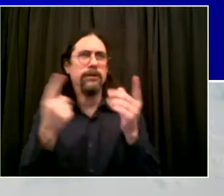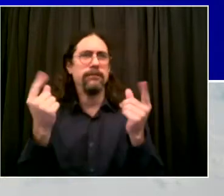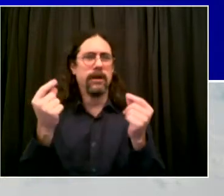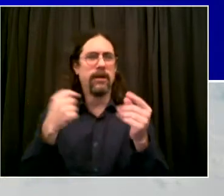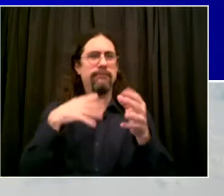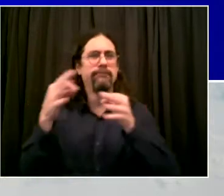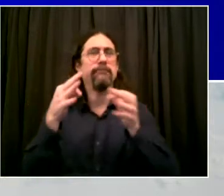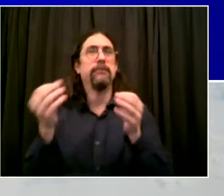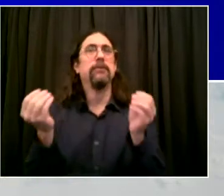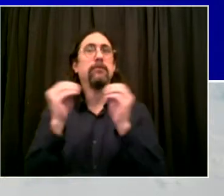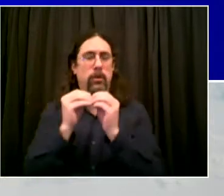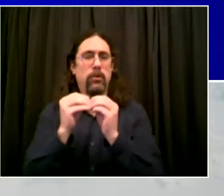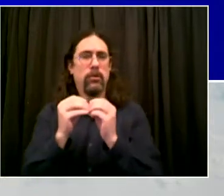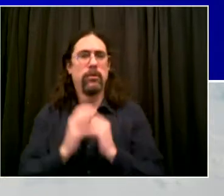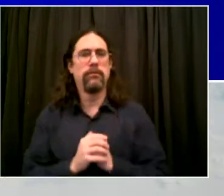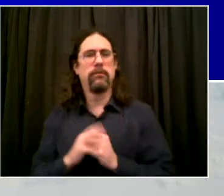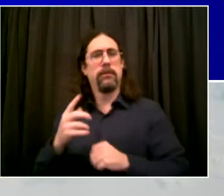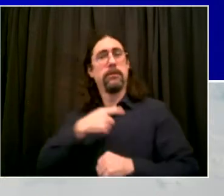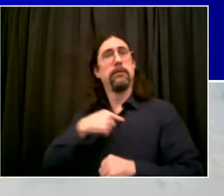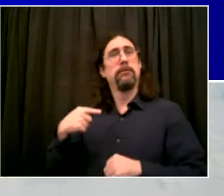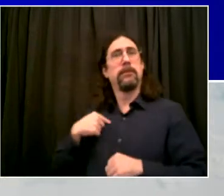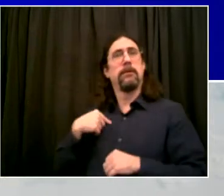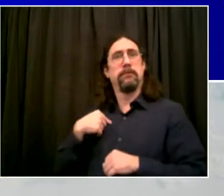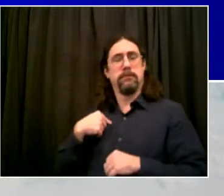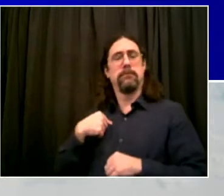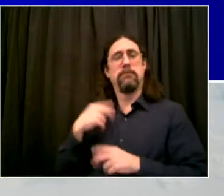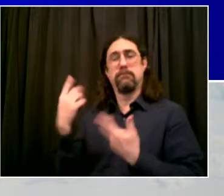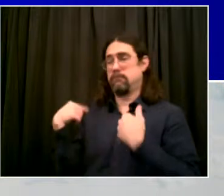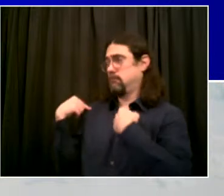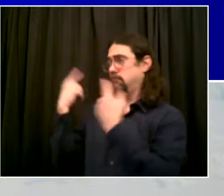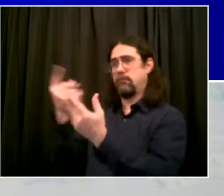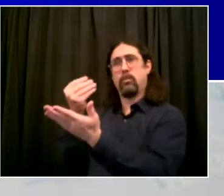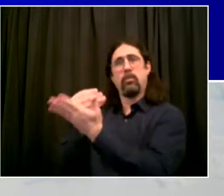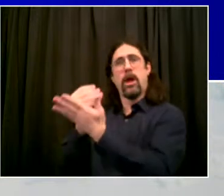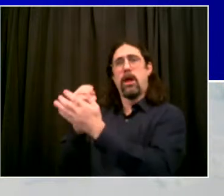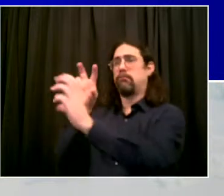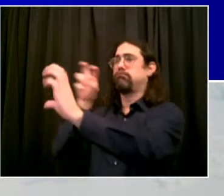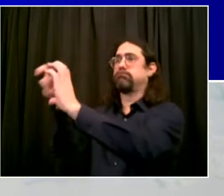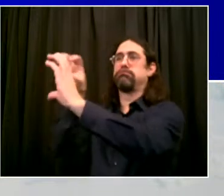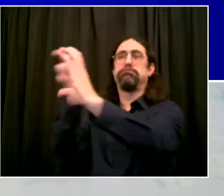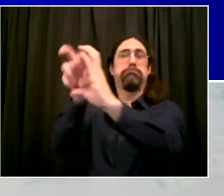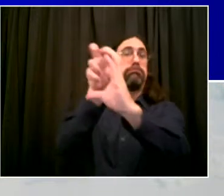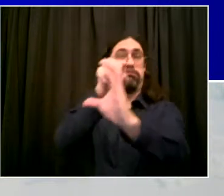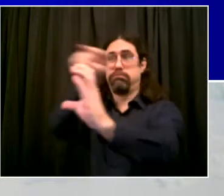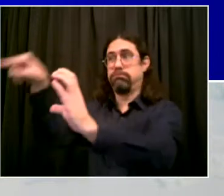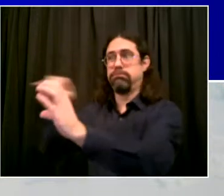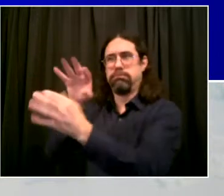THE NEW YORK CITY PENSION FUND WILL BE DIVESTING $4 BILLION FROM OSFSISIFUL ELS, $4